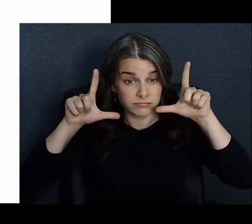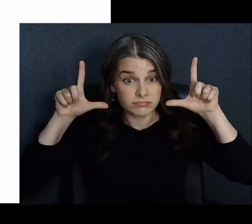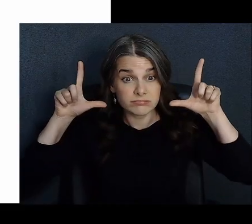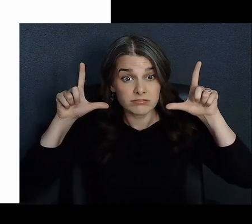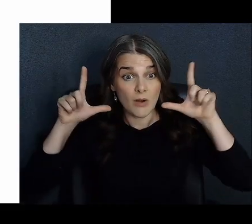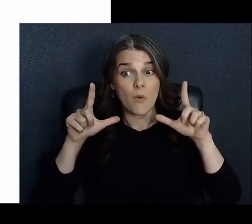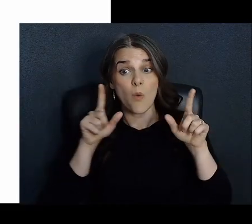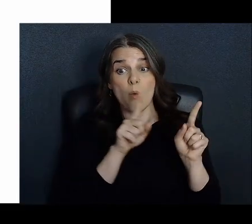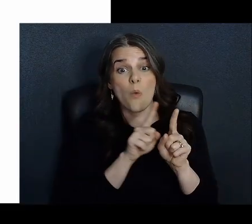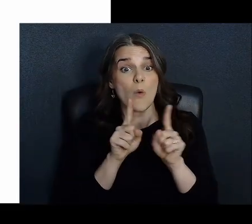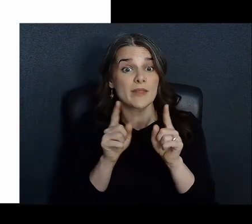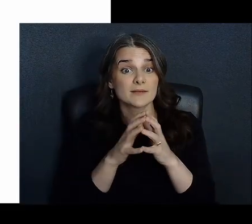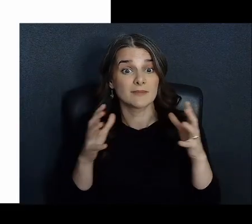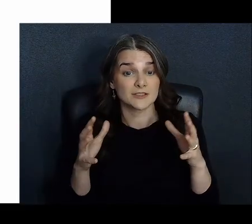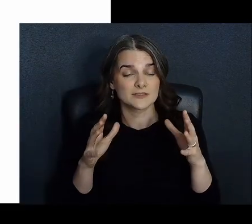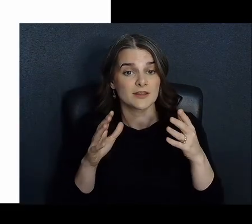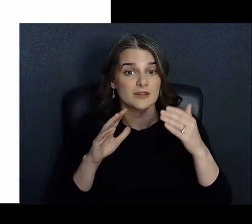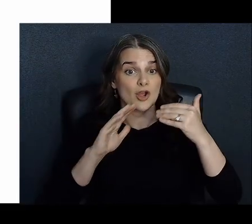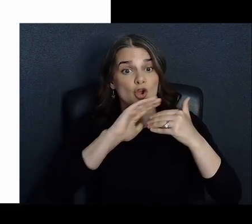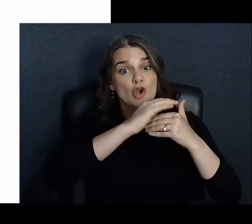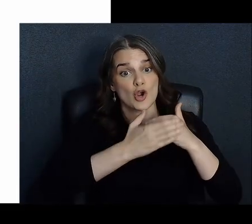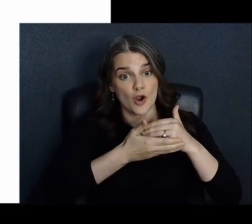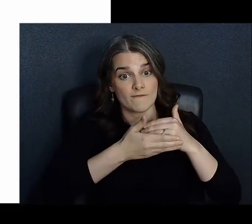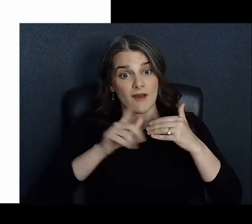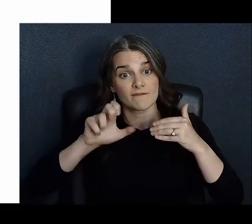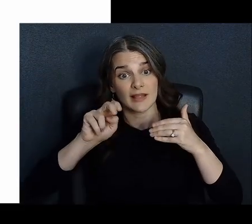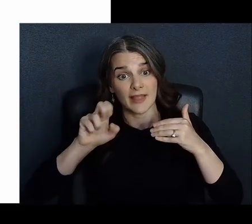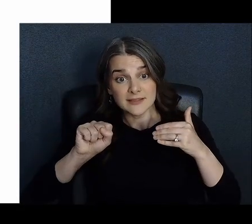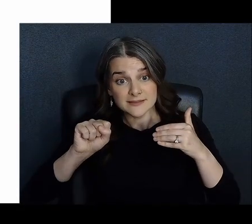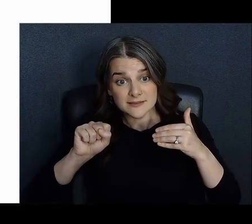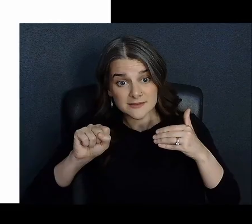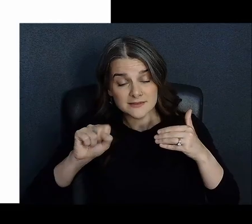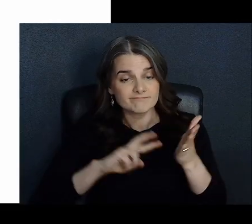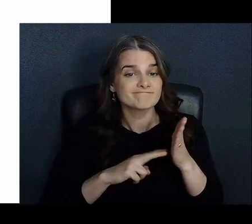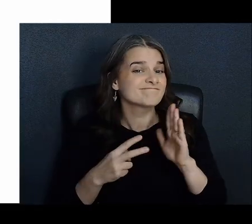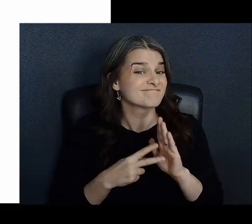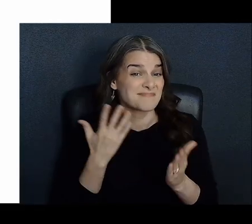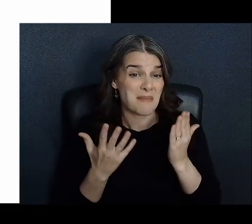of the curve of the lens, which means is that you might need more than one magnifier.